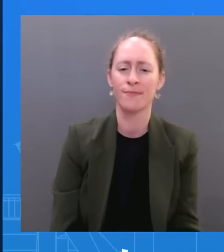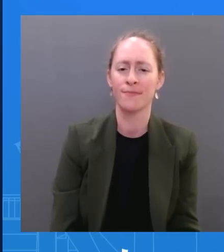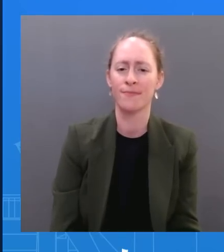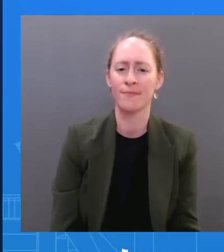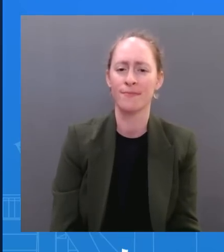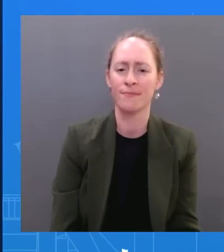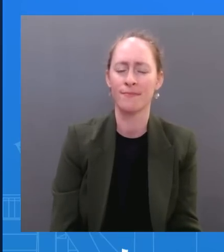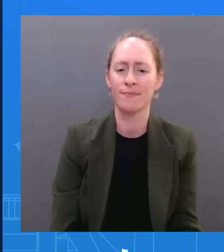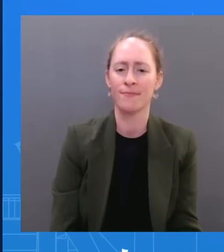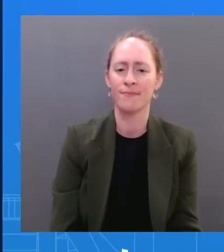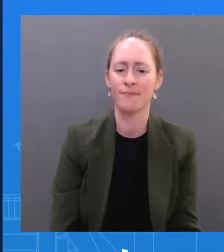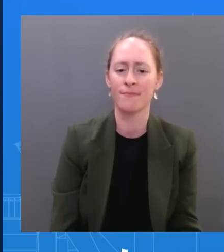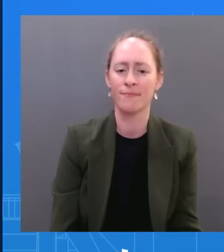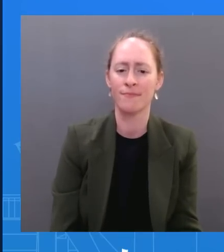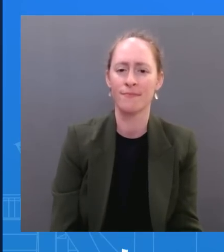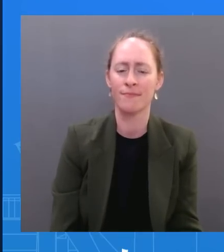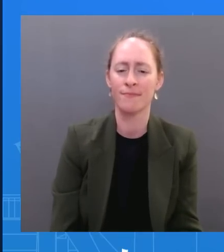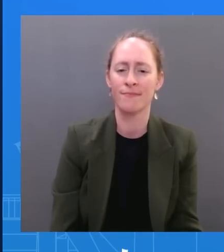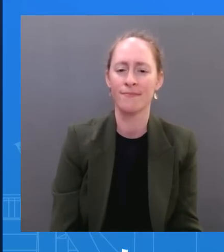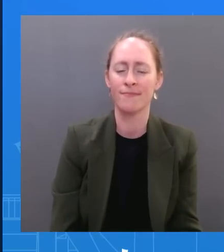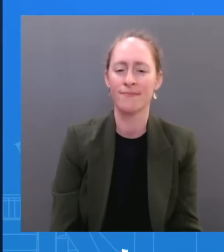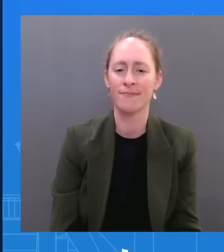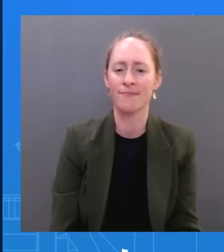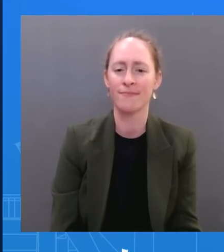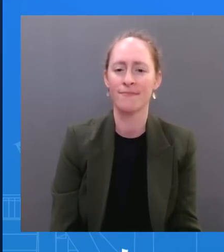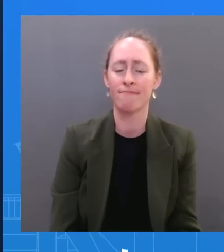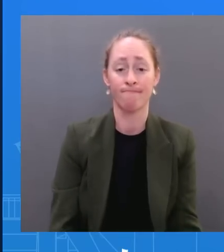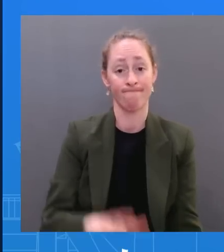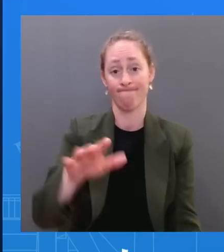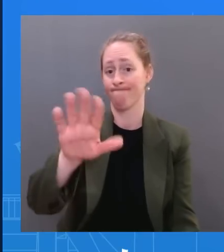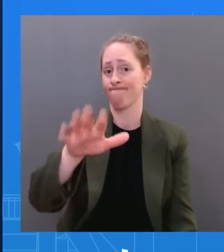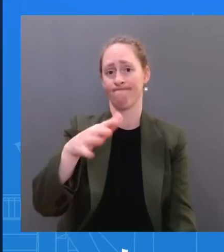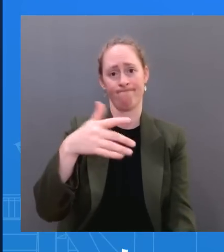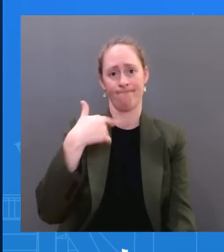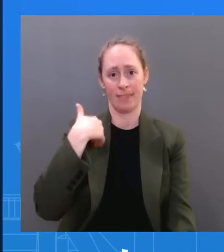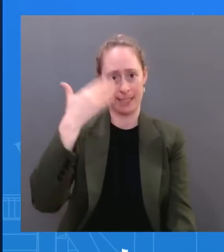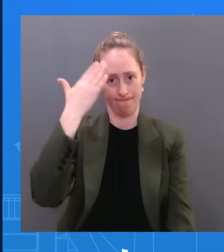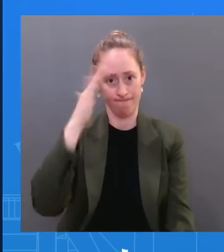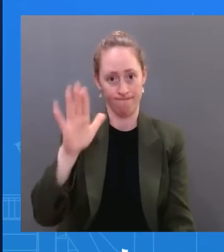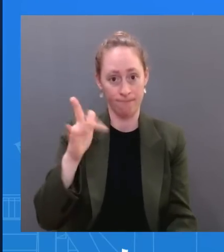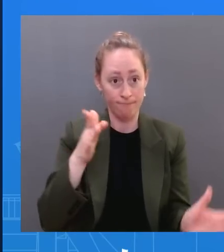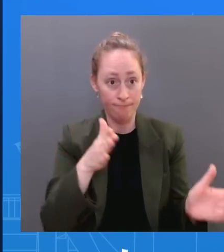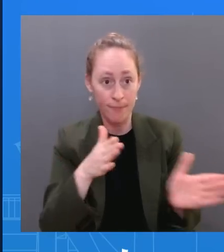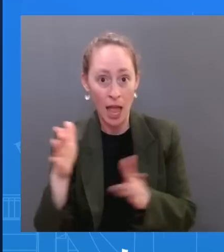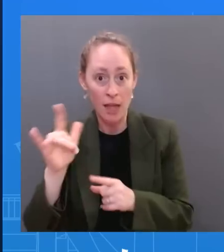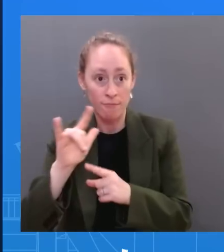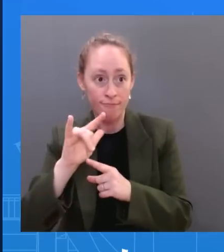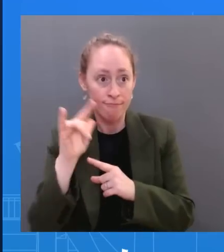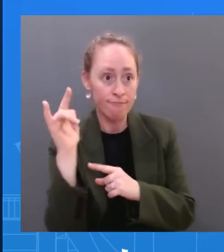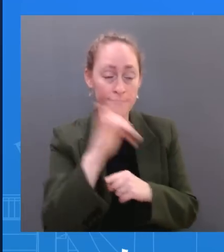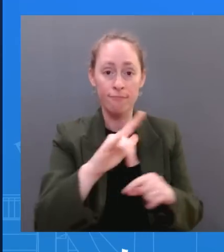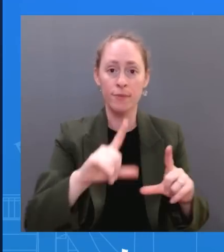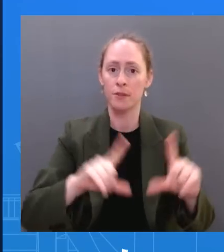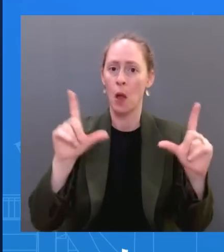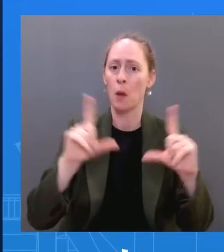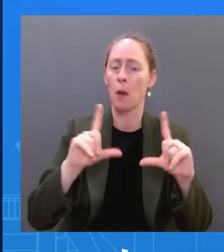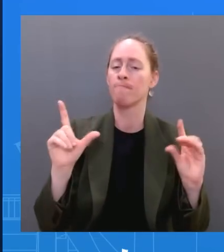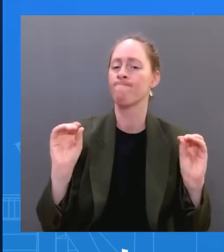about any travel to Tokyo in the near term. But, you know, if we do have anything to share in terms of the American delegation,